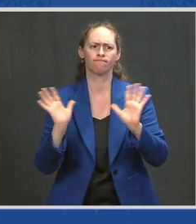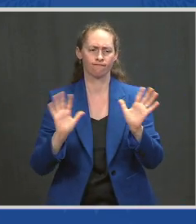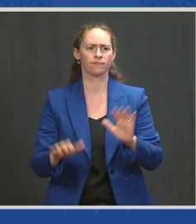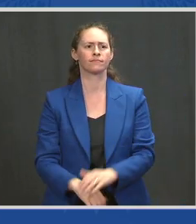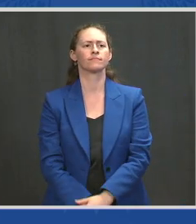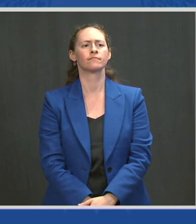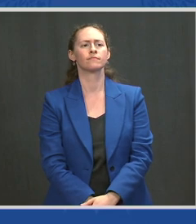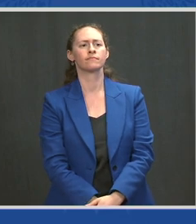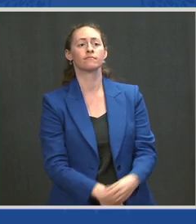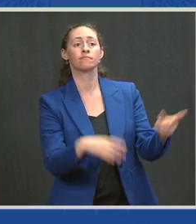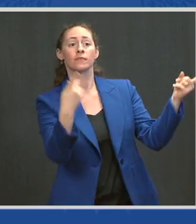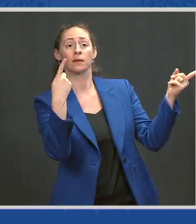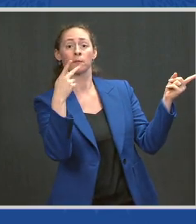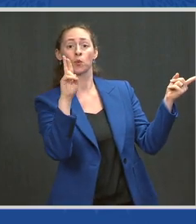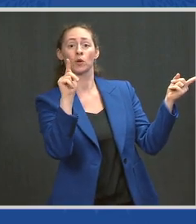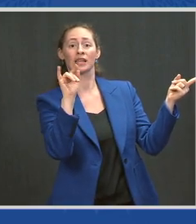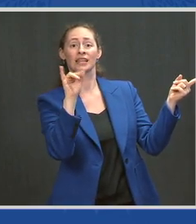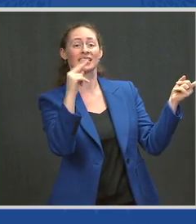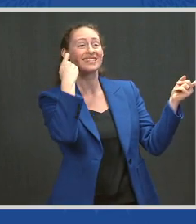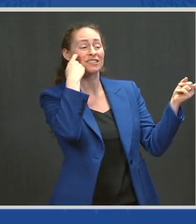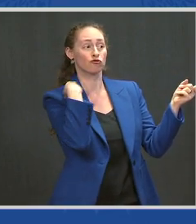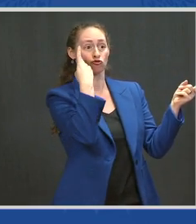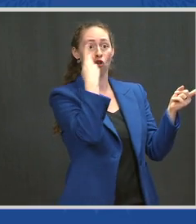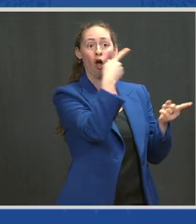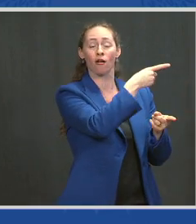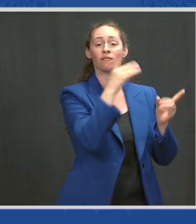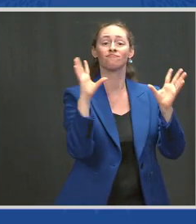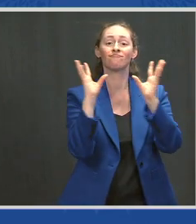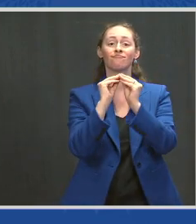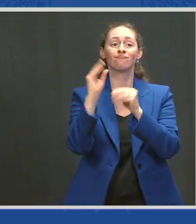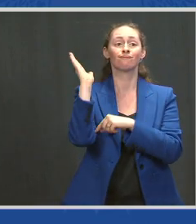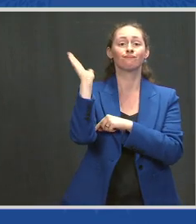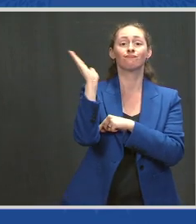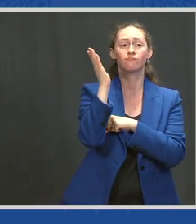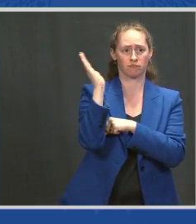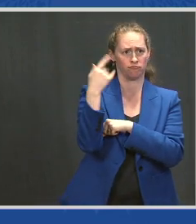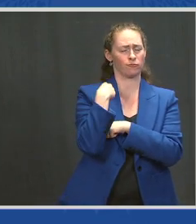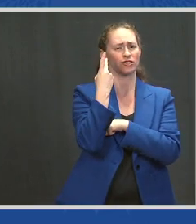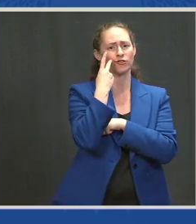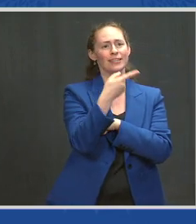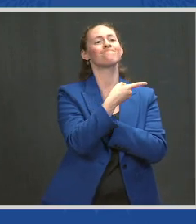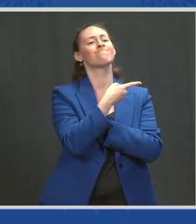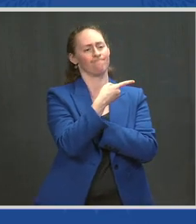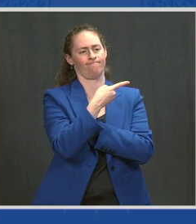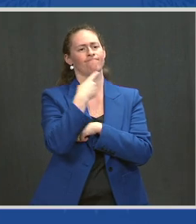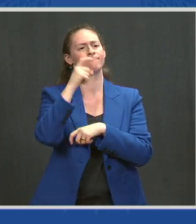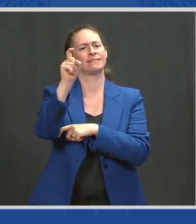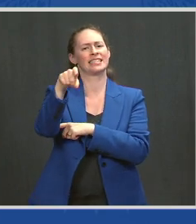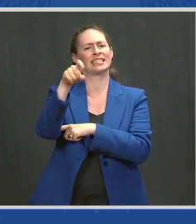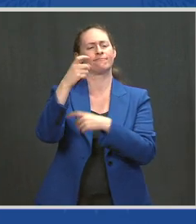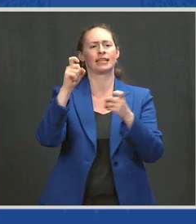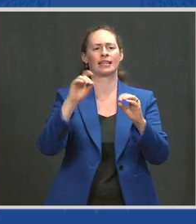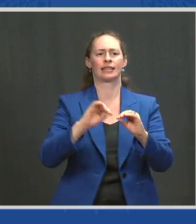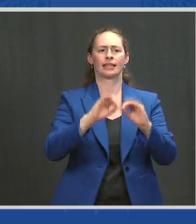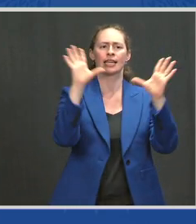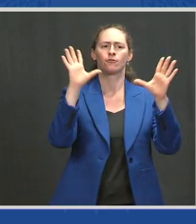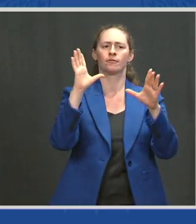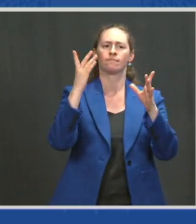to be able to have some kind of modus operandi where we dealt with making sure the Arctic was, in fact, a free zone.